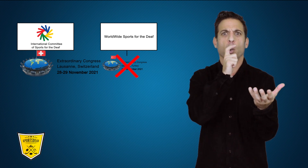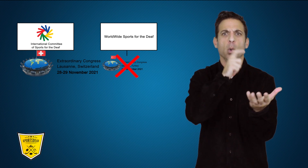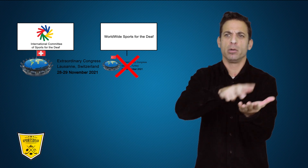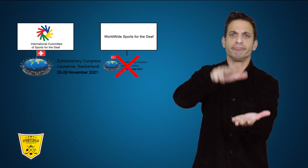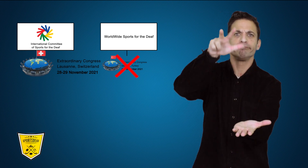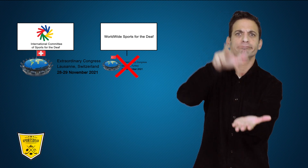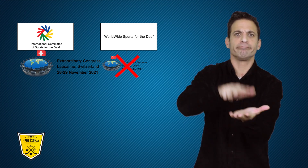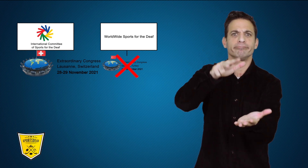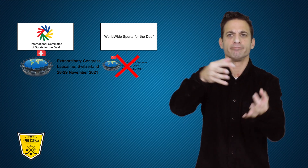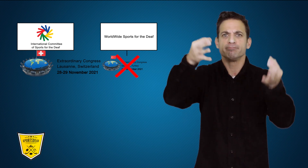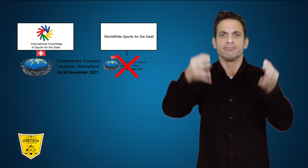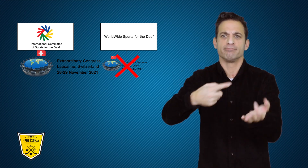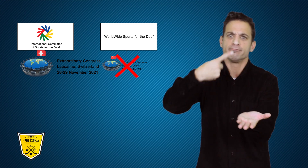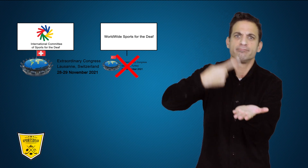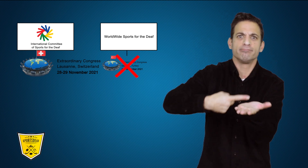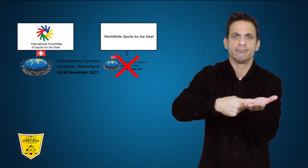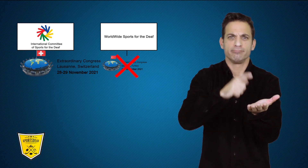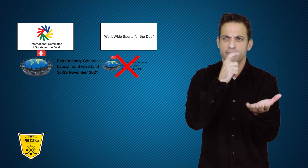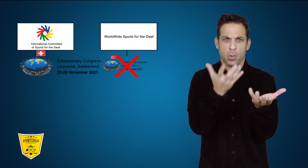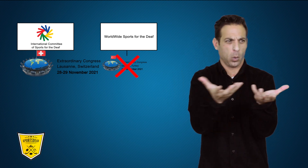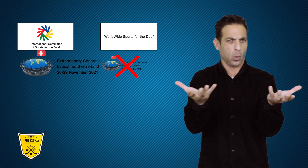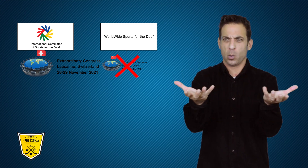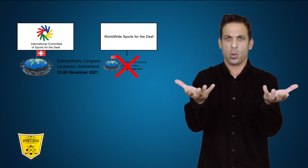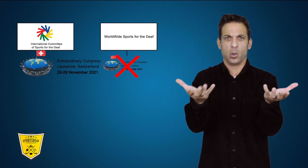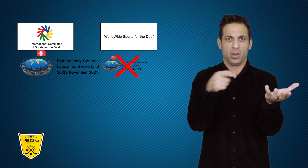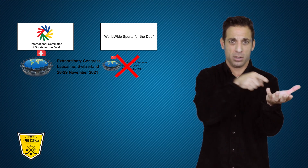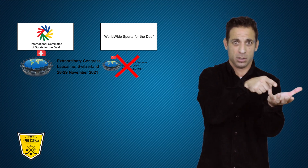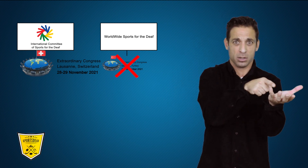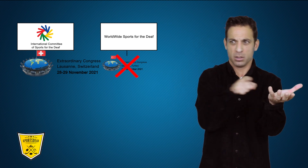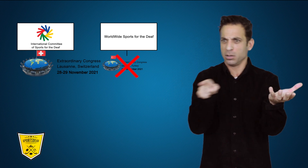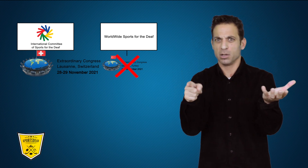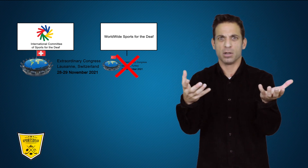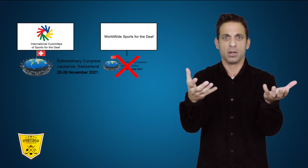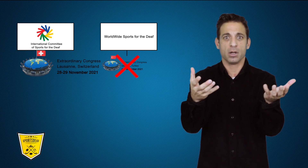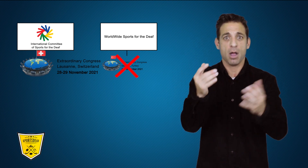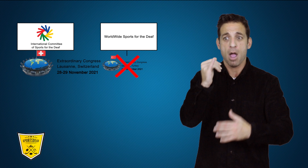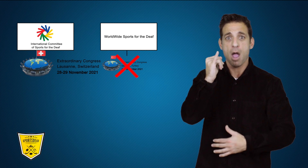Which group has the authority to make decisions?